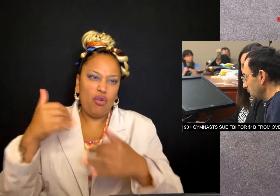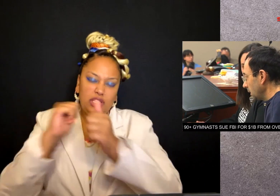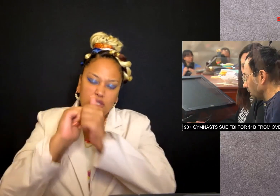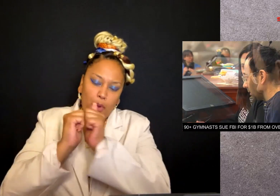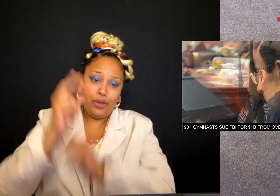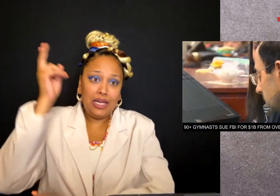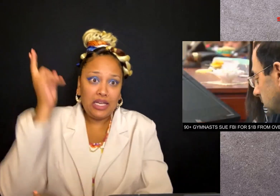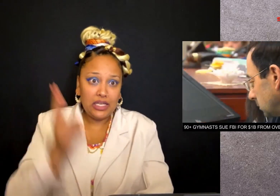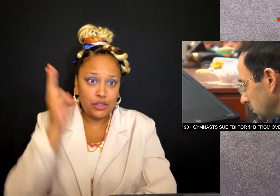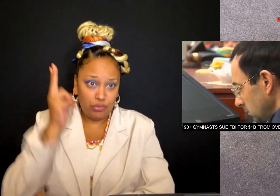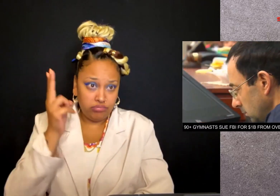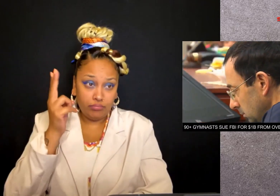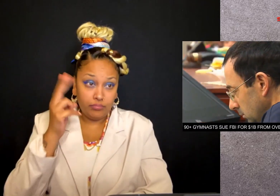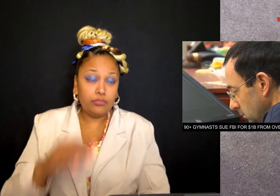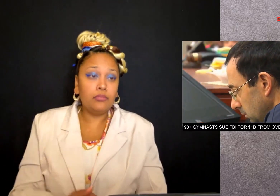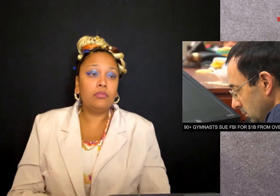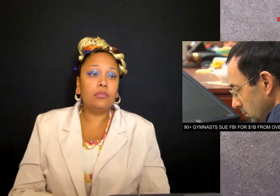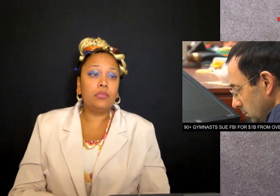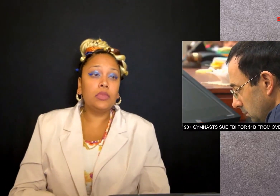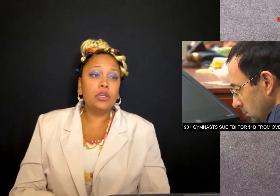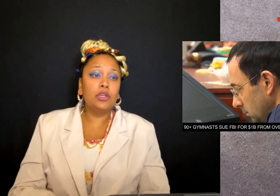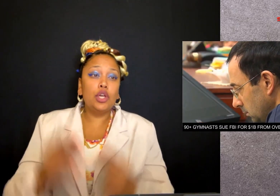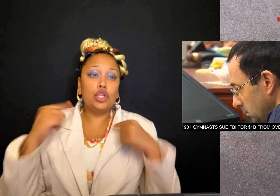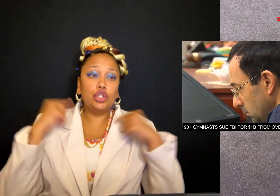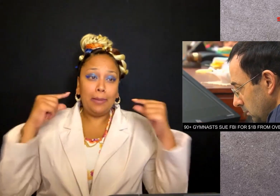it was the biggest scandal in sports history